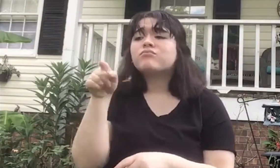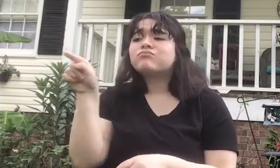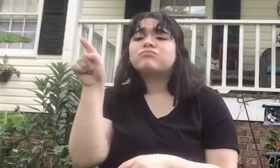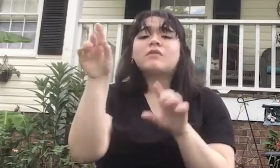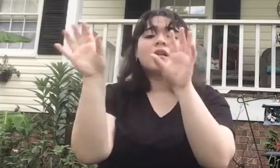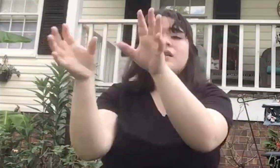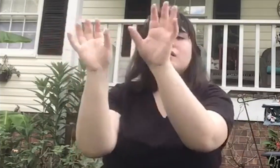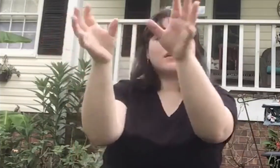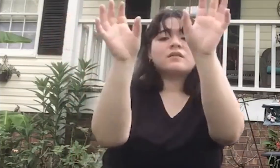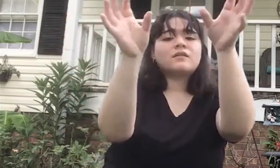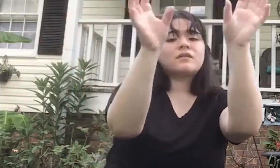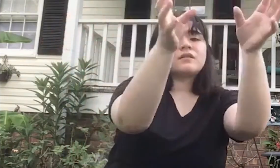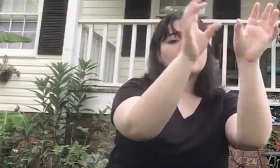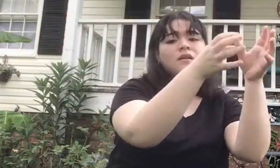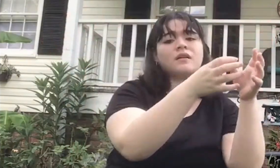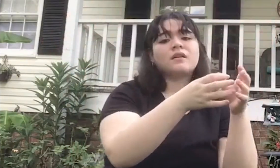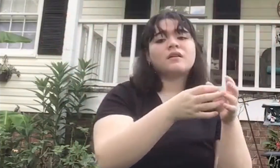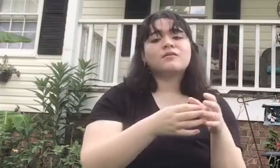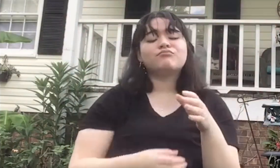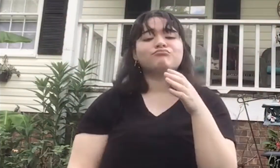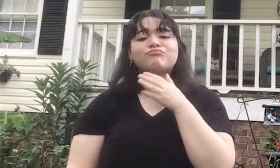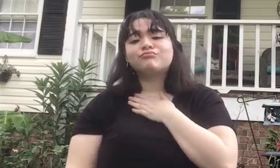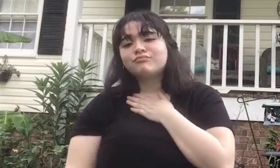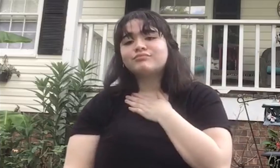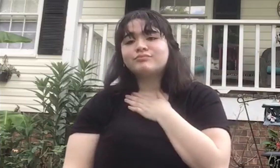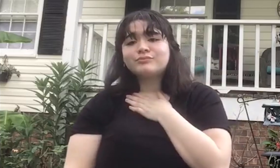not another class compares.